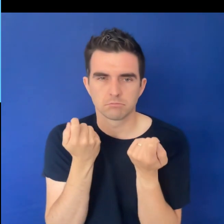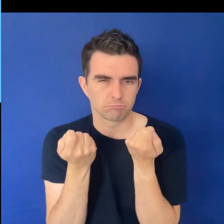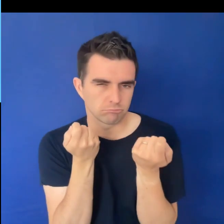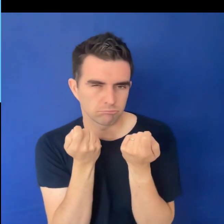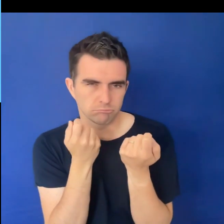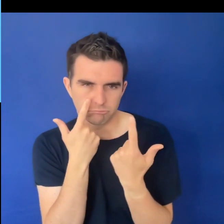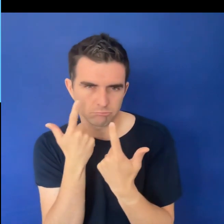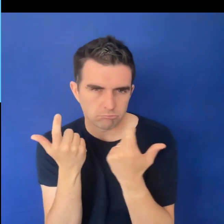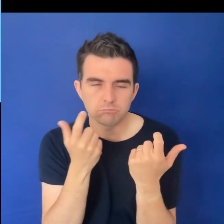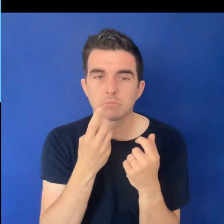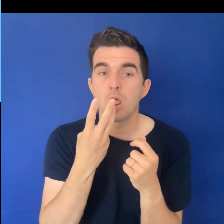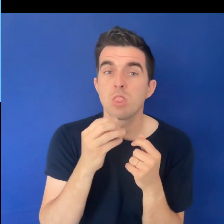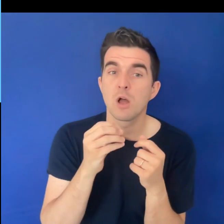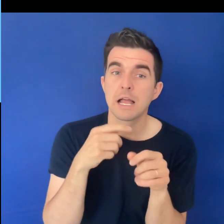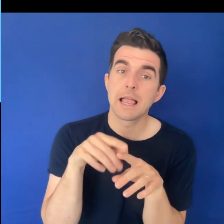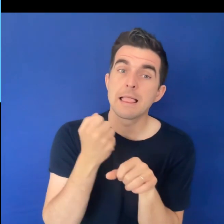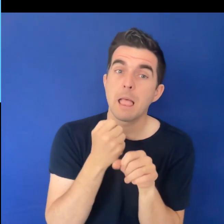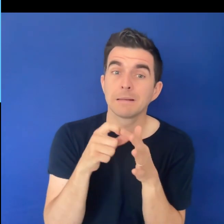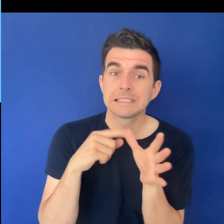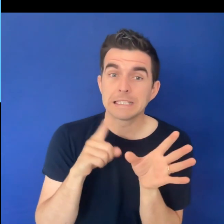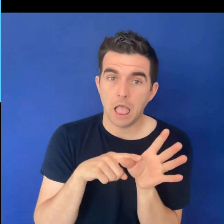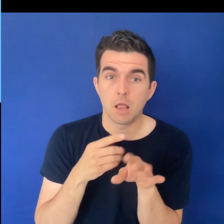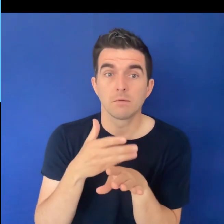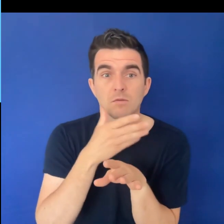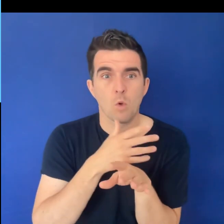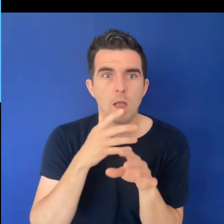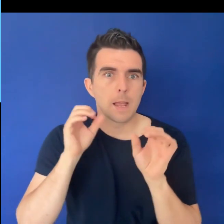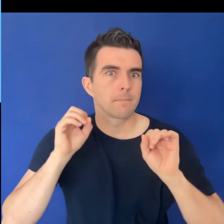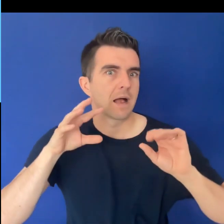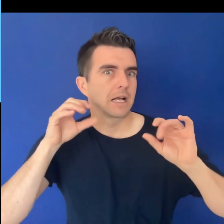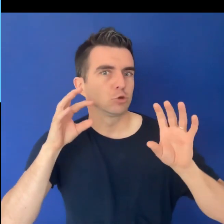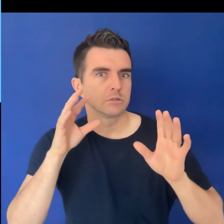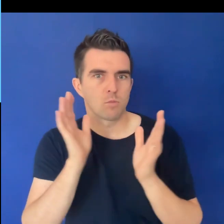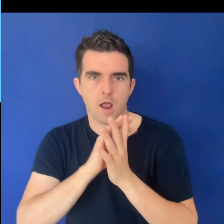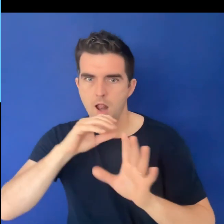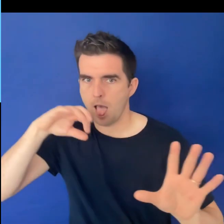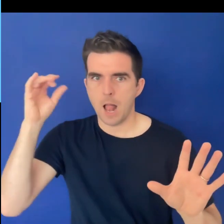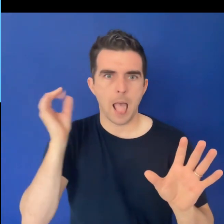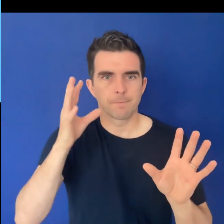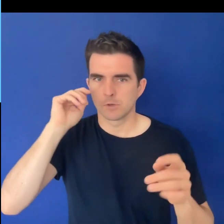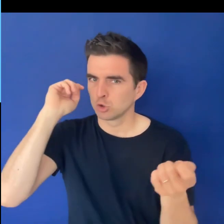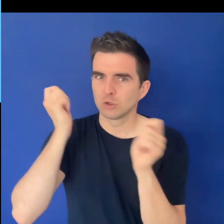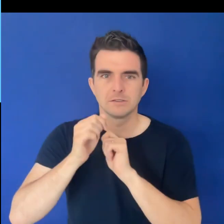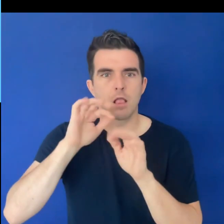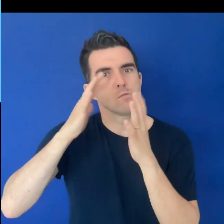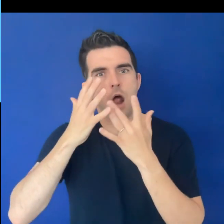for 30 in-game days, before a powerful magician brings big changes to the world around you.